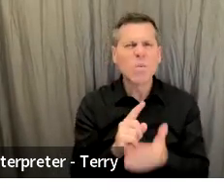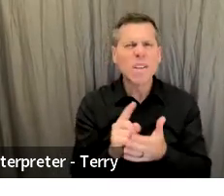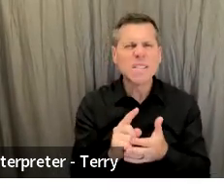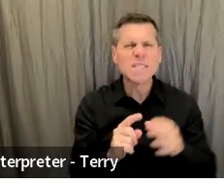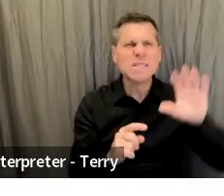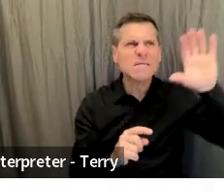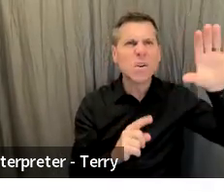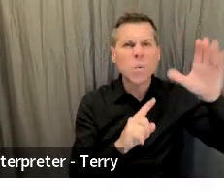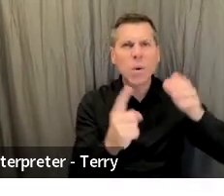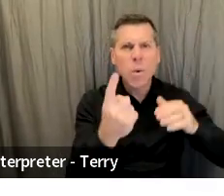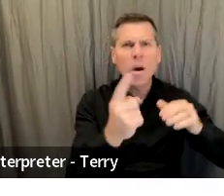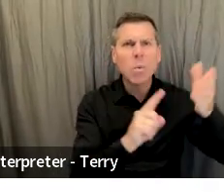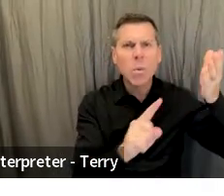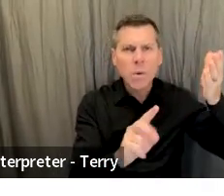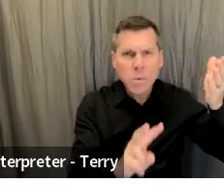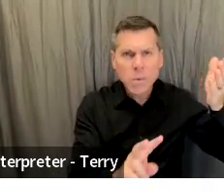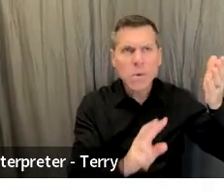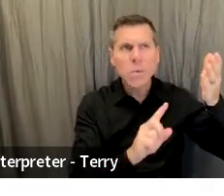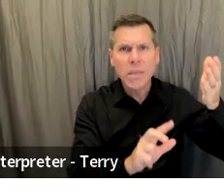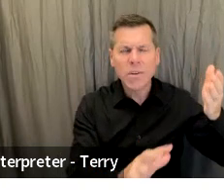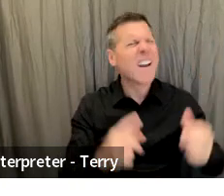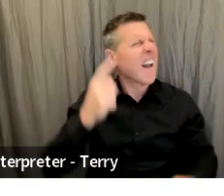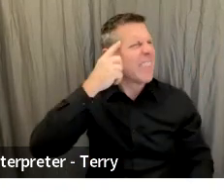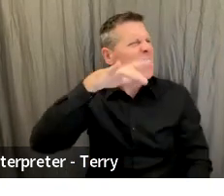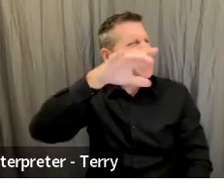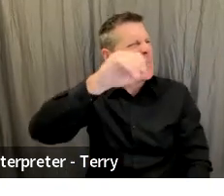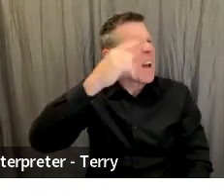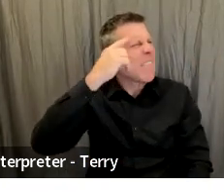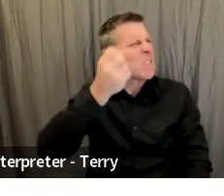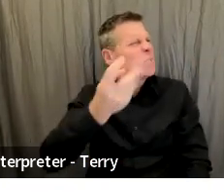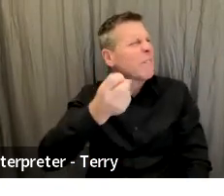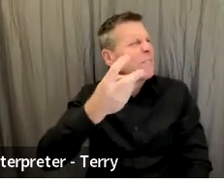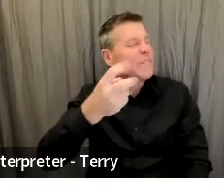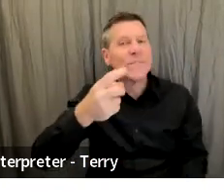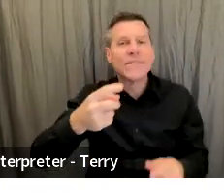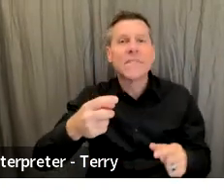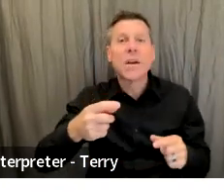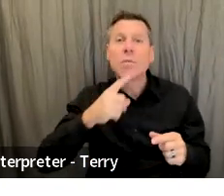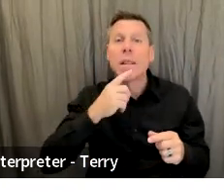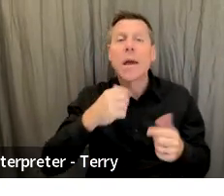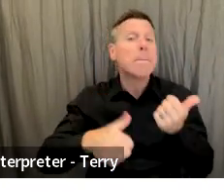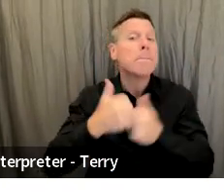I want to say we did a little bit. We did the majority of the major assignments. Yes.